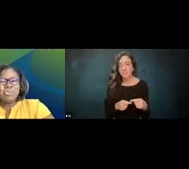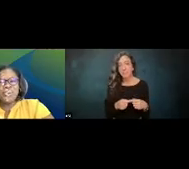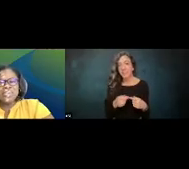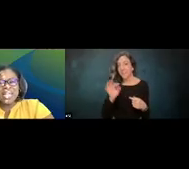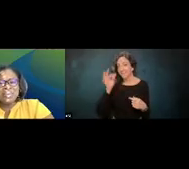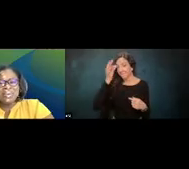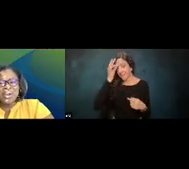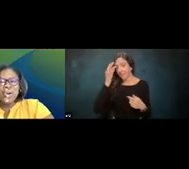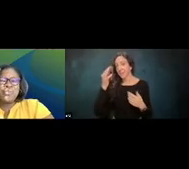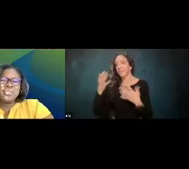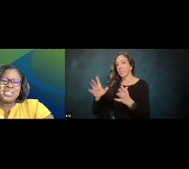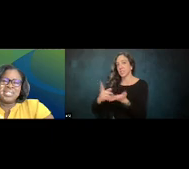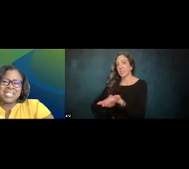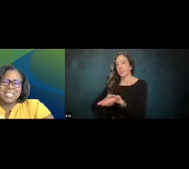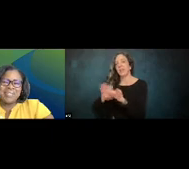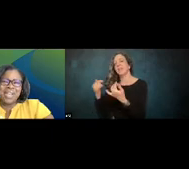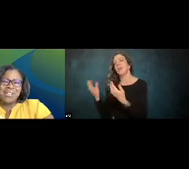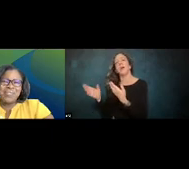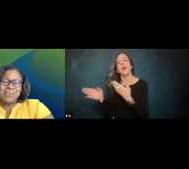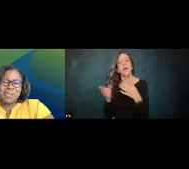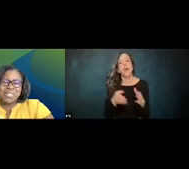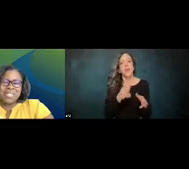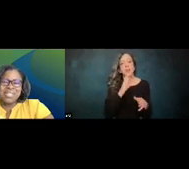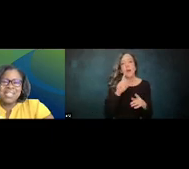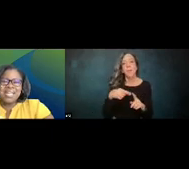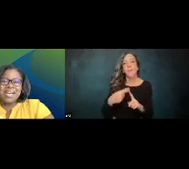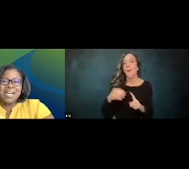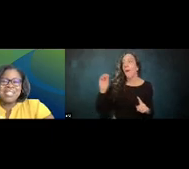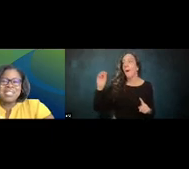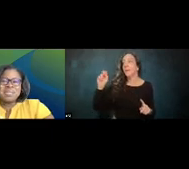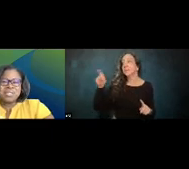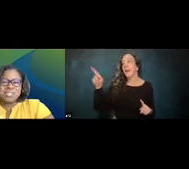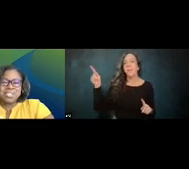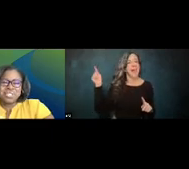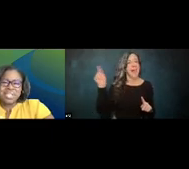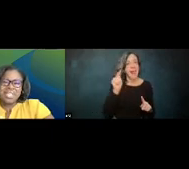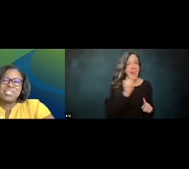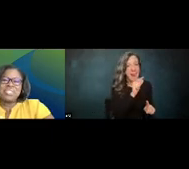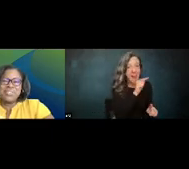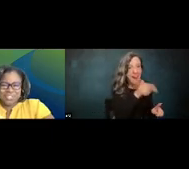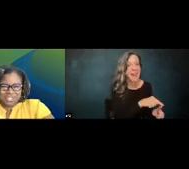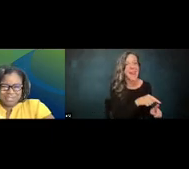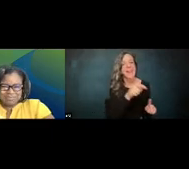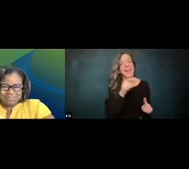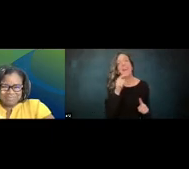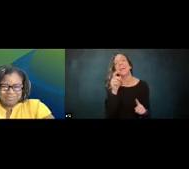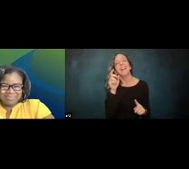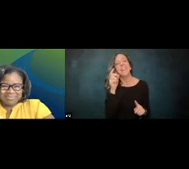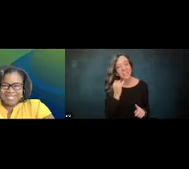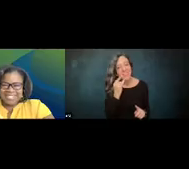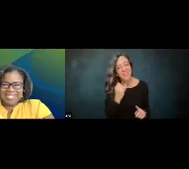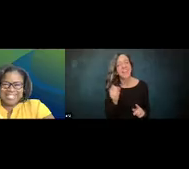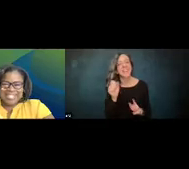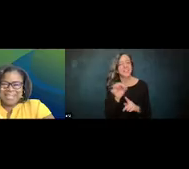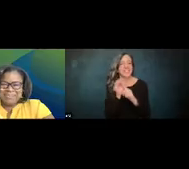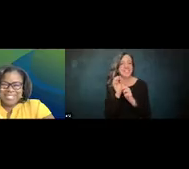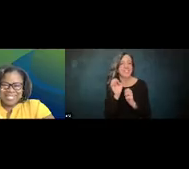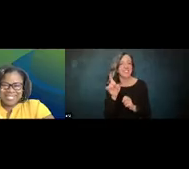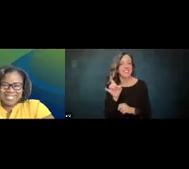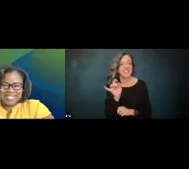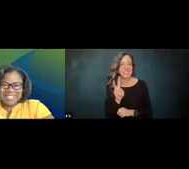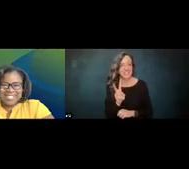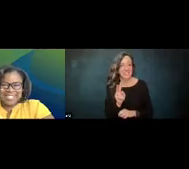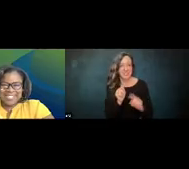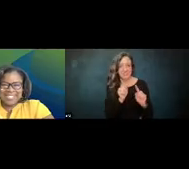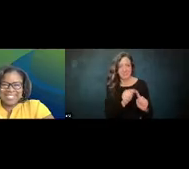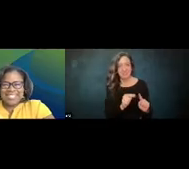to move from OSEP over to the state of California uh special education division. Next slide, please.